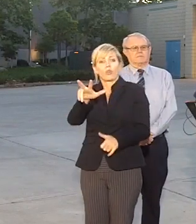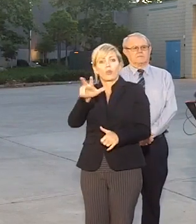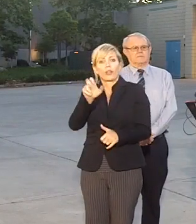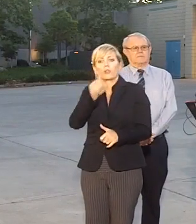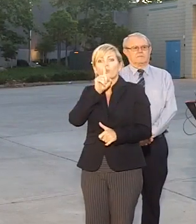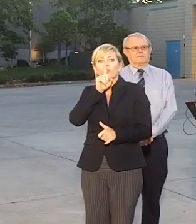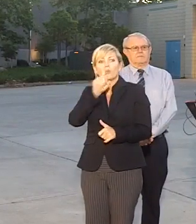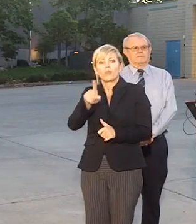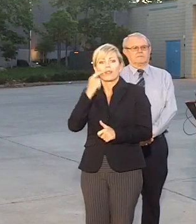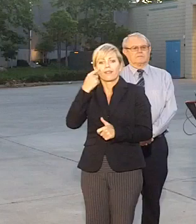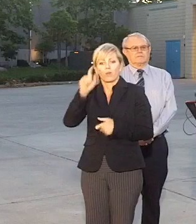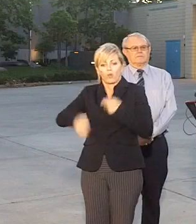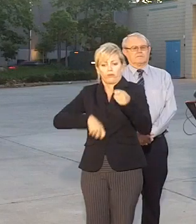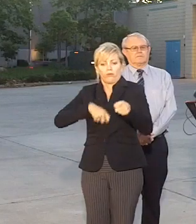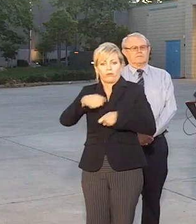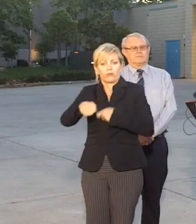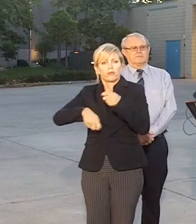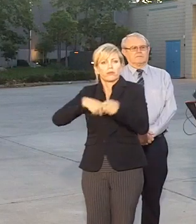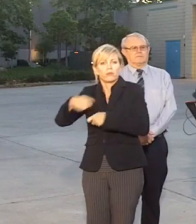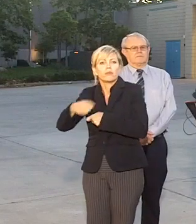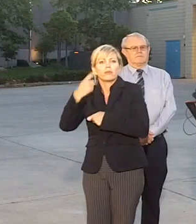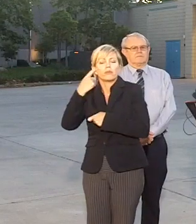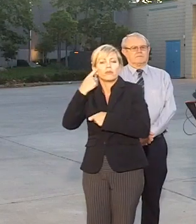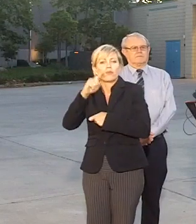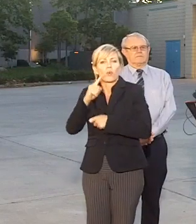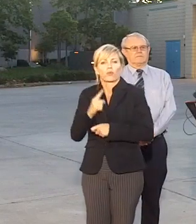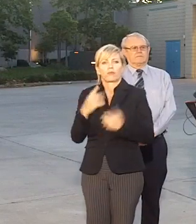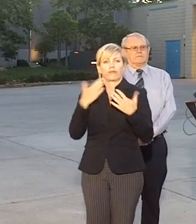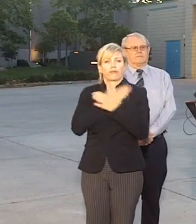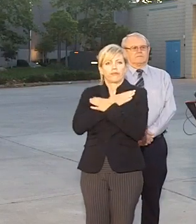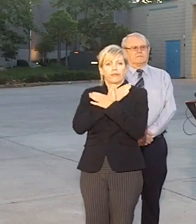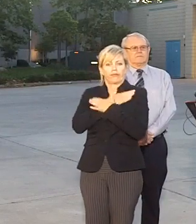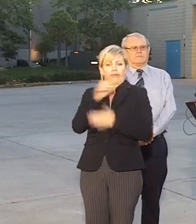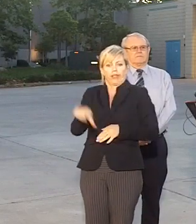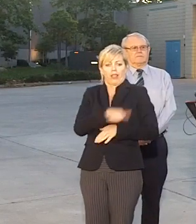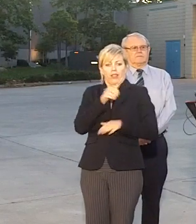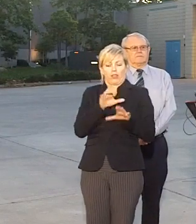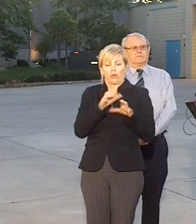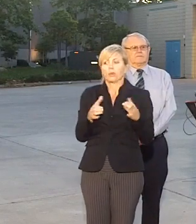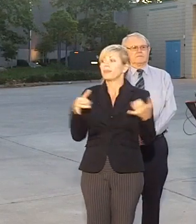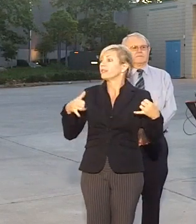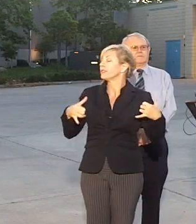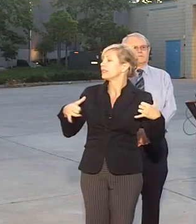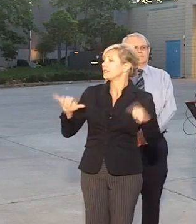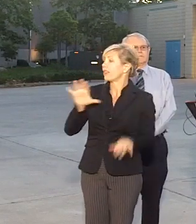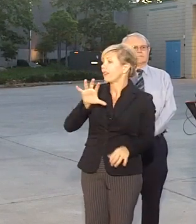switching personalities this morning there still remains 50 police officers doing a great job for